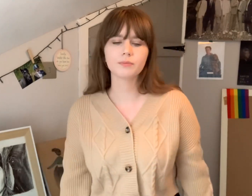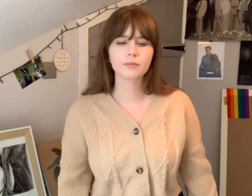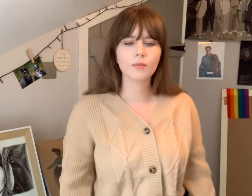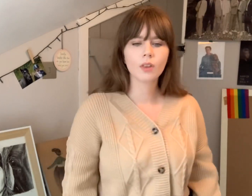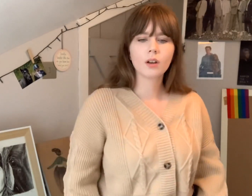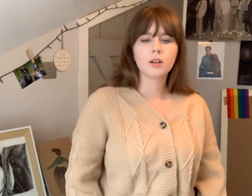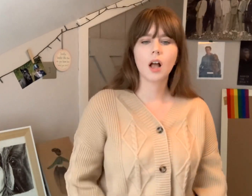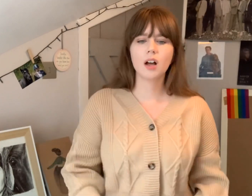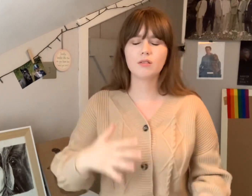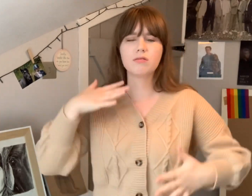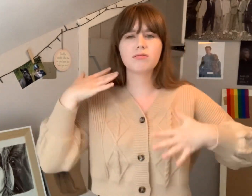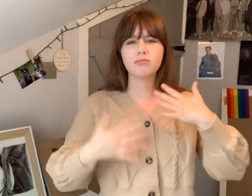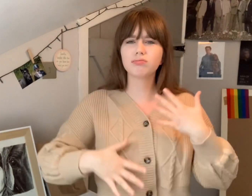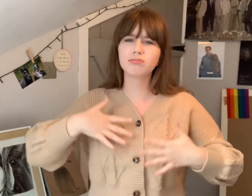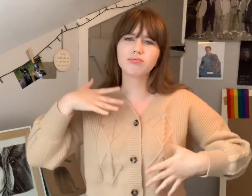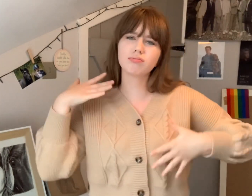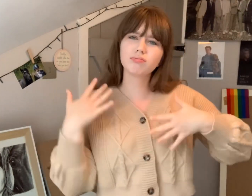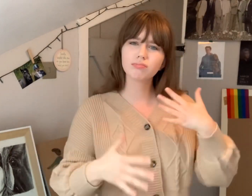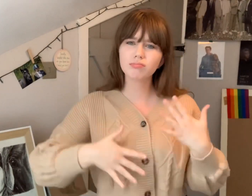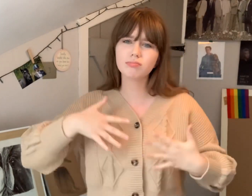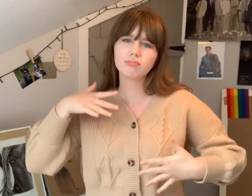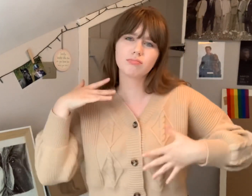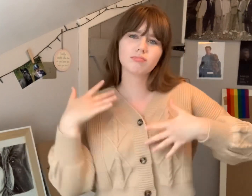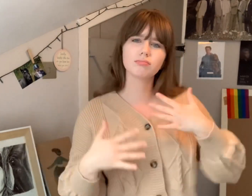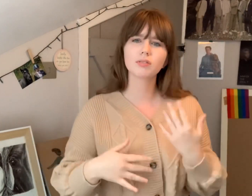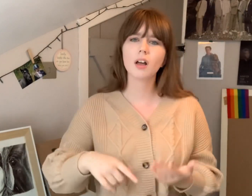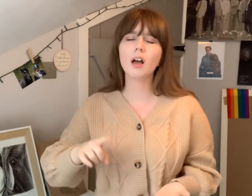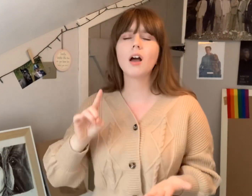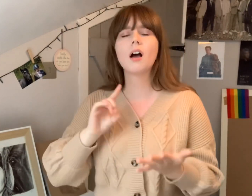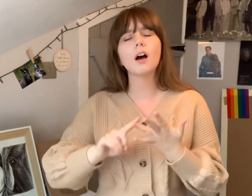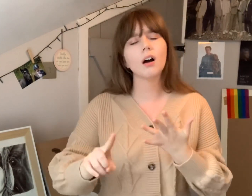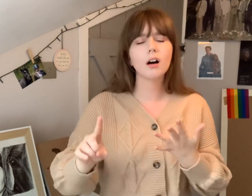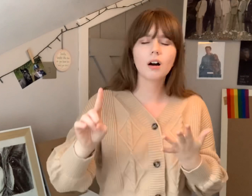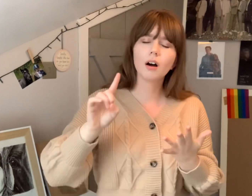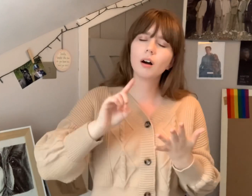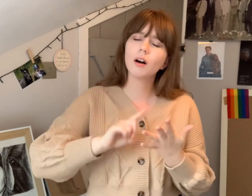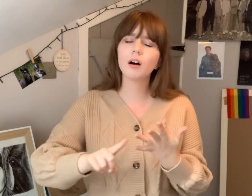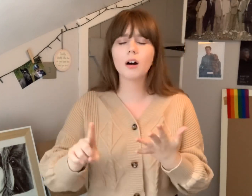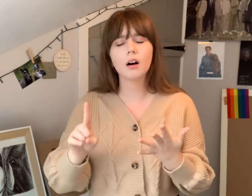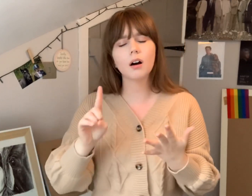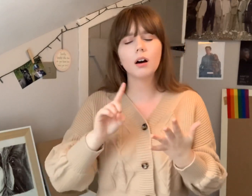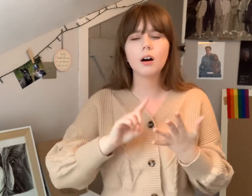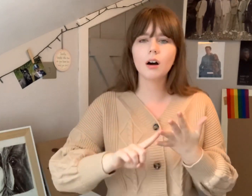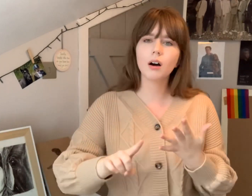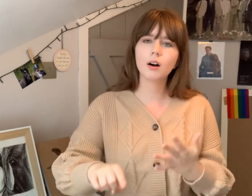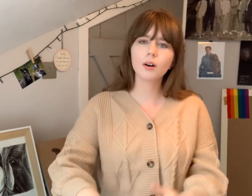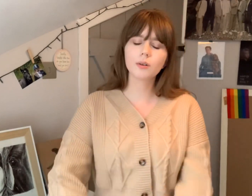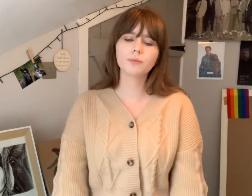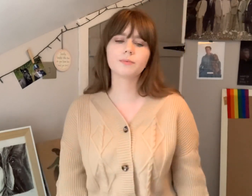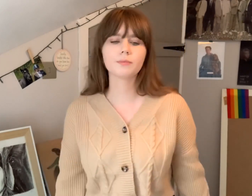A torrent of pain Oooh